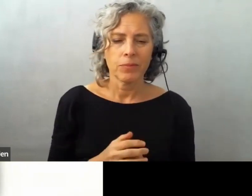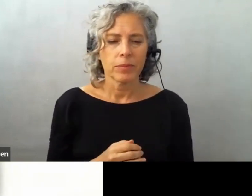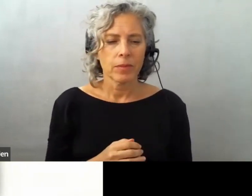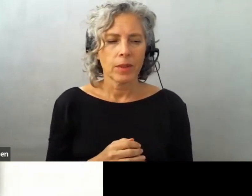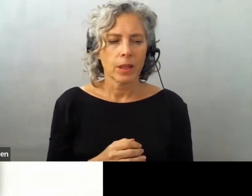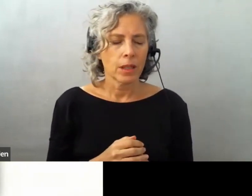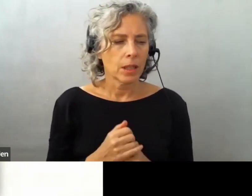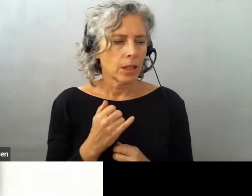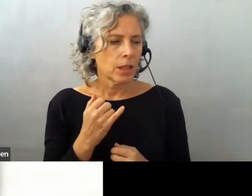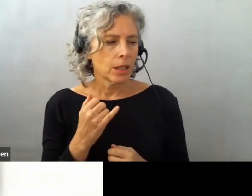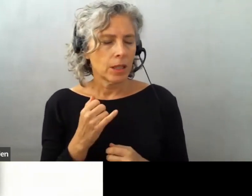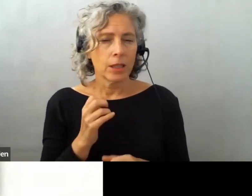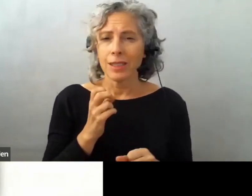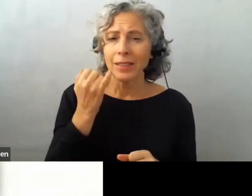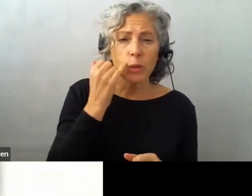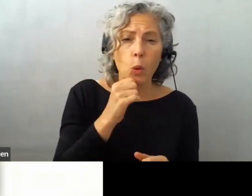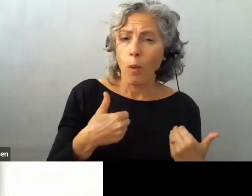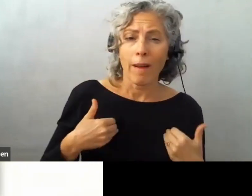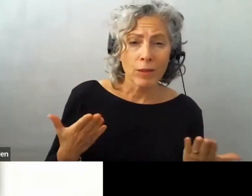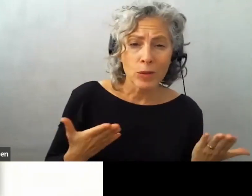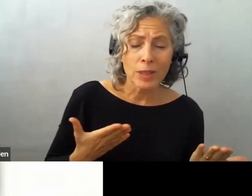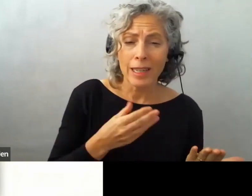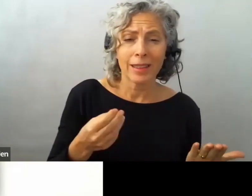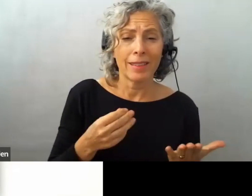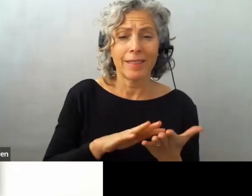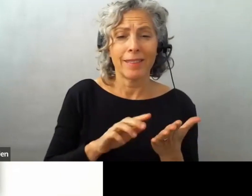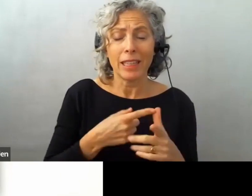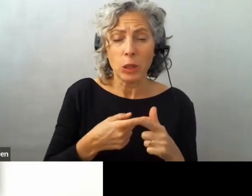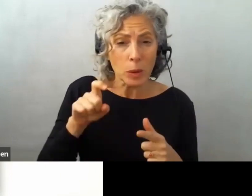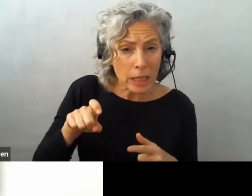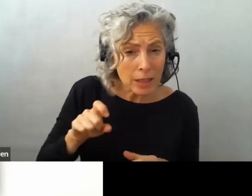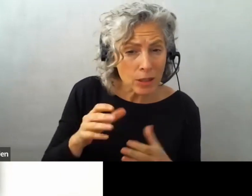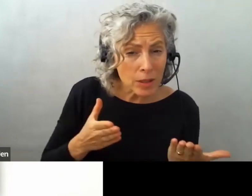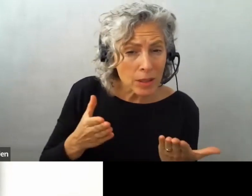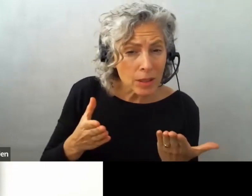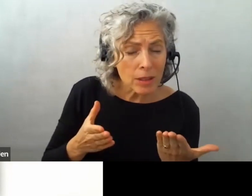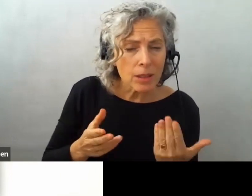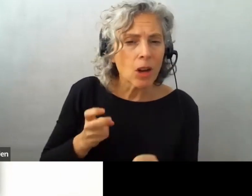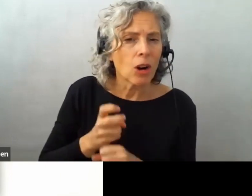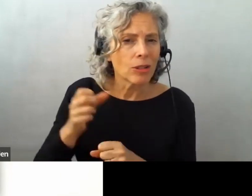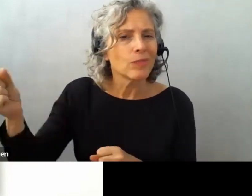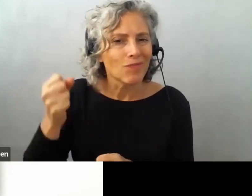don't already have them. And I think the COVID has also exposed